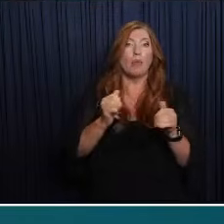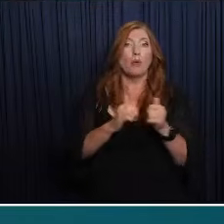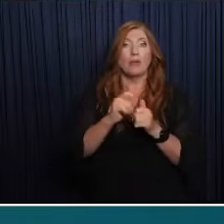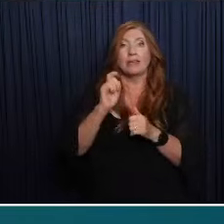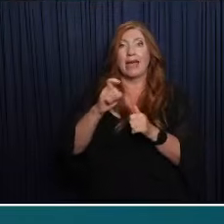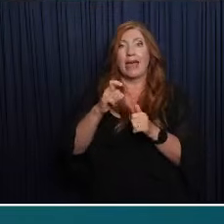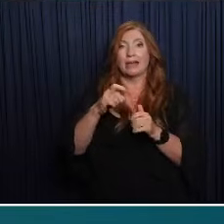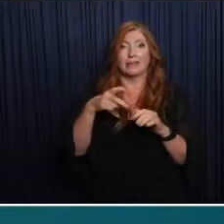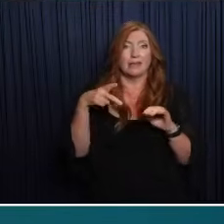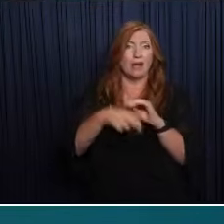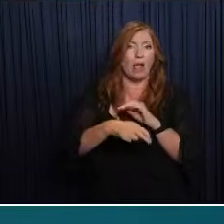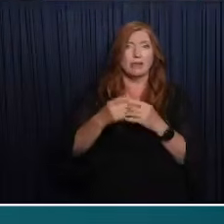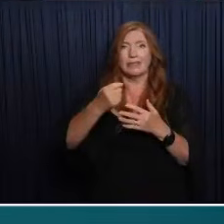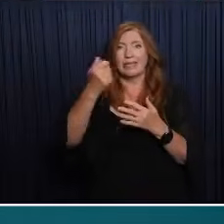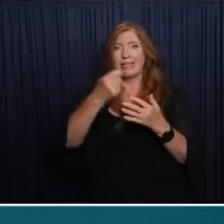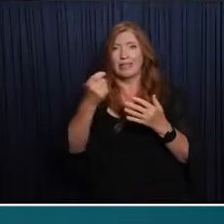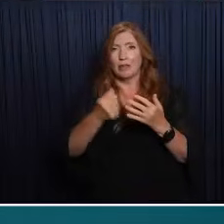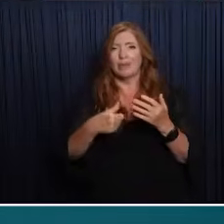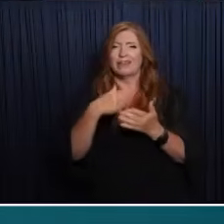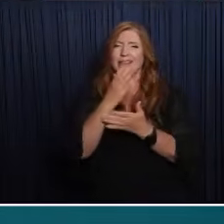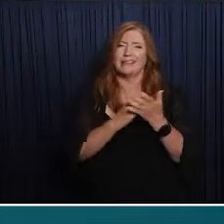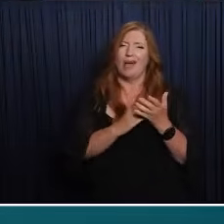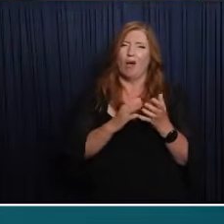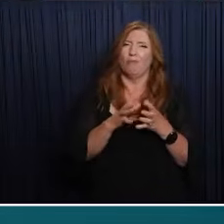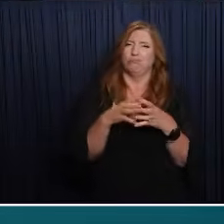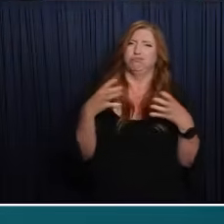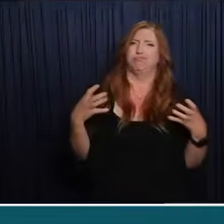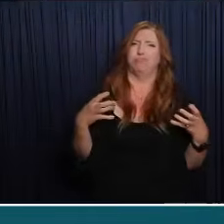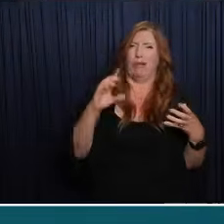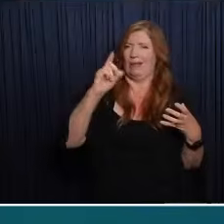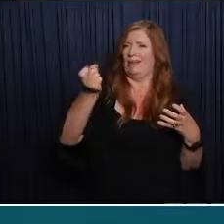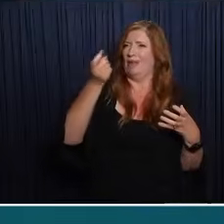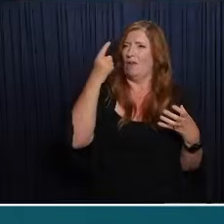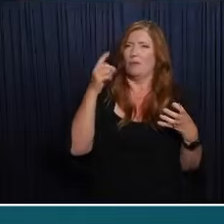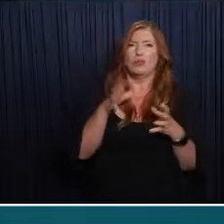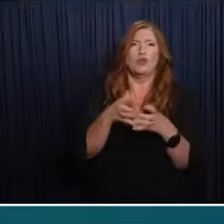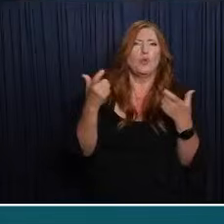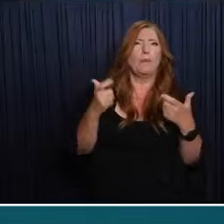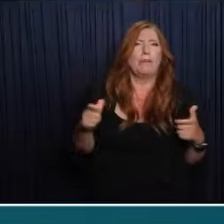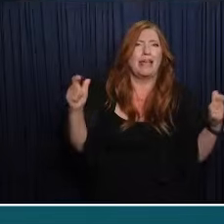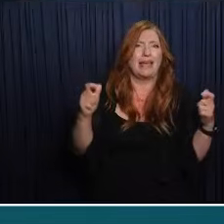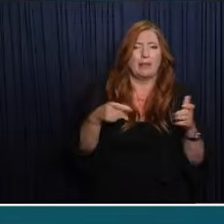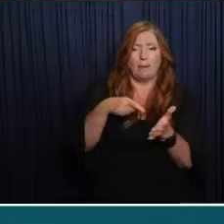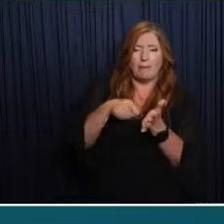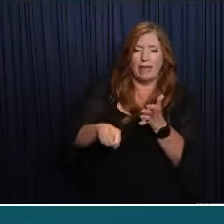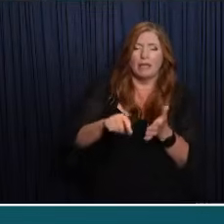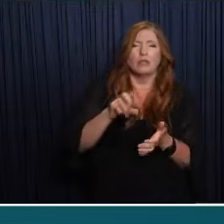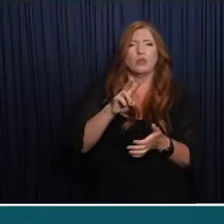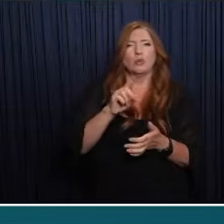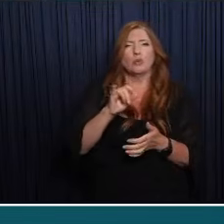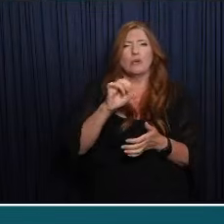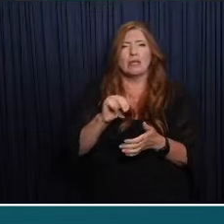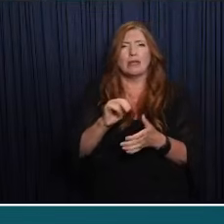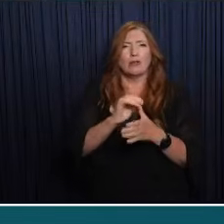HOUSING AFFORDABILITY, WE CAN HELP WITH SOME TAX CUTS BY ELIMINATING SOME OF THE BLOATED